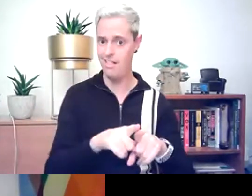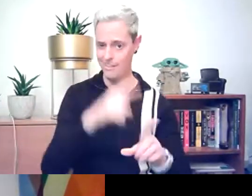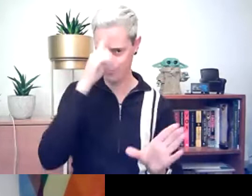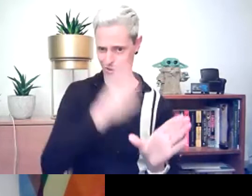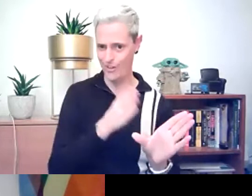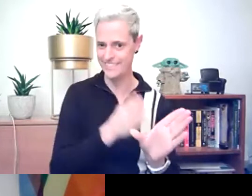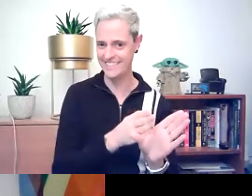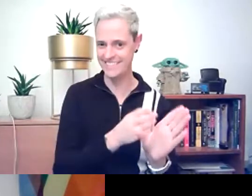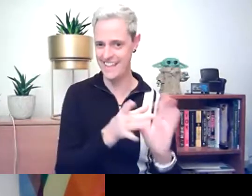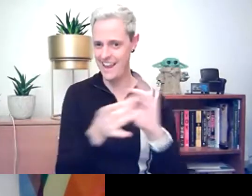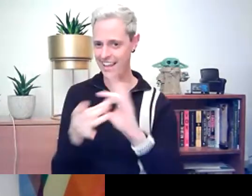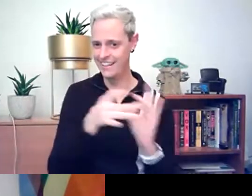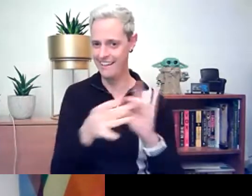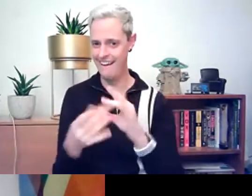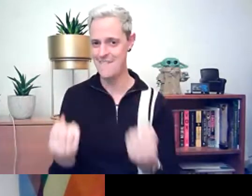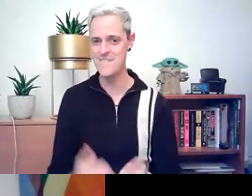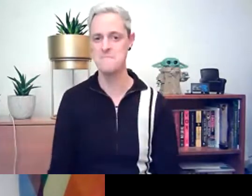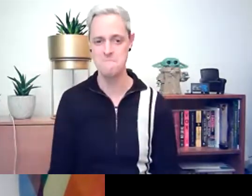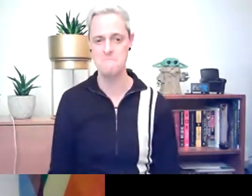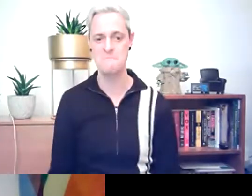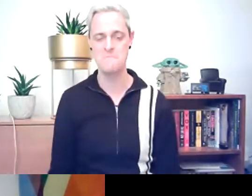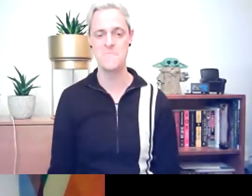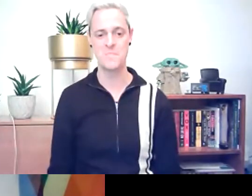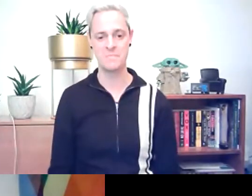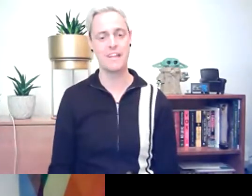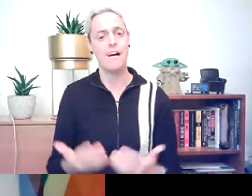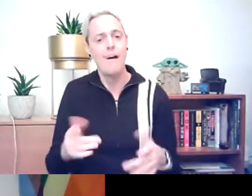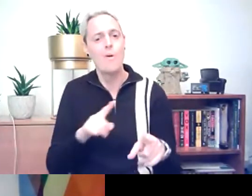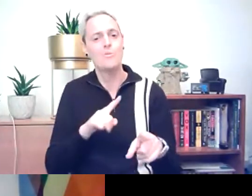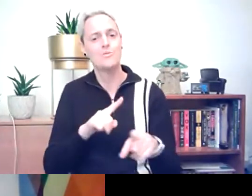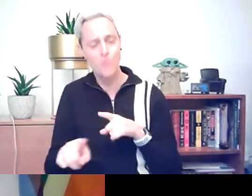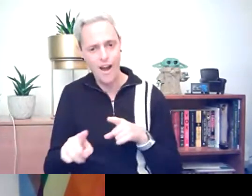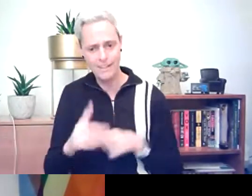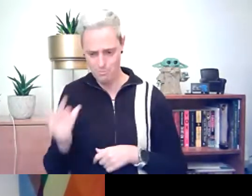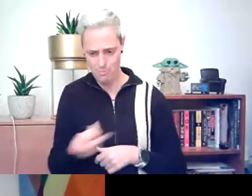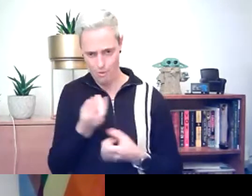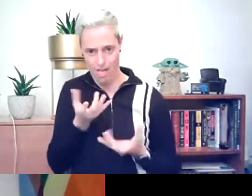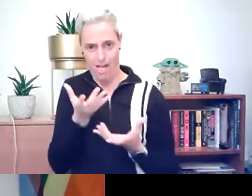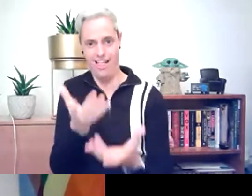how to kind of theme and body image is something that was very popular.